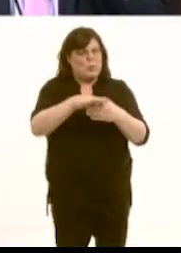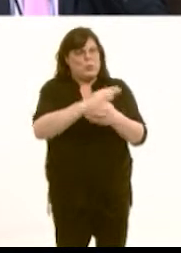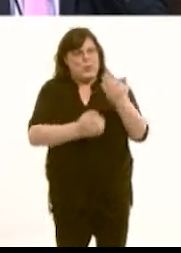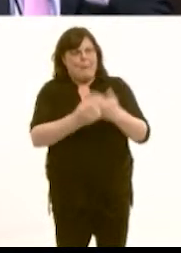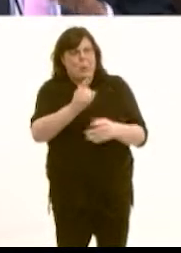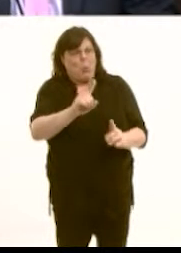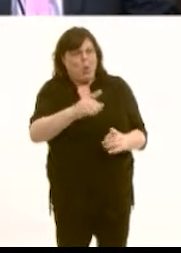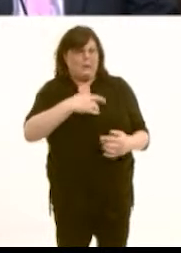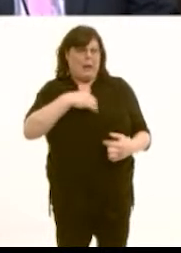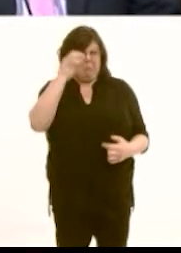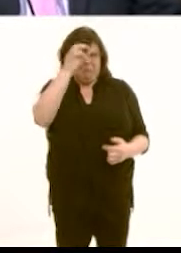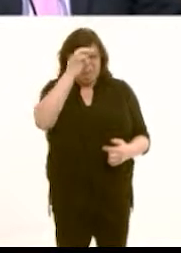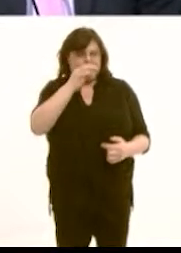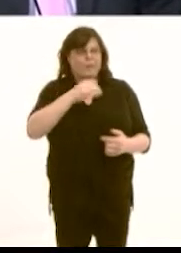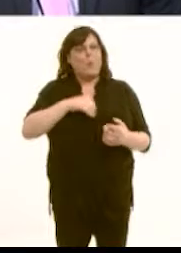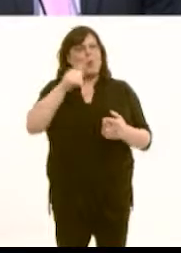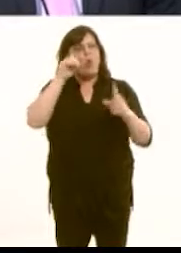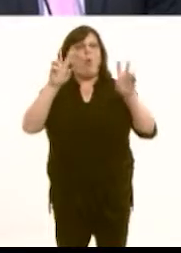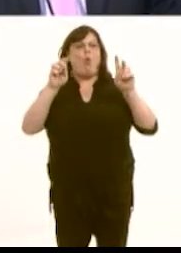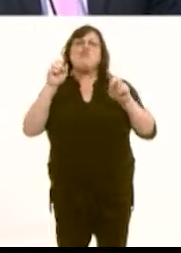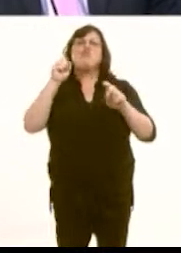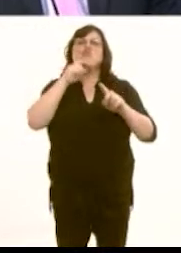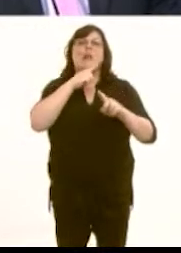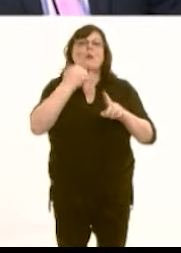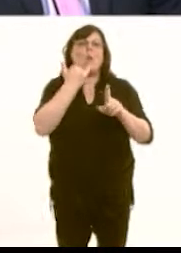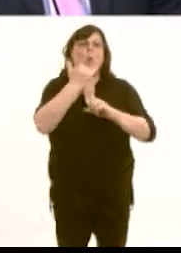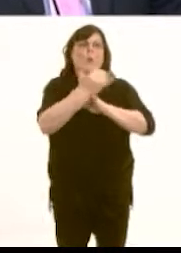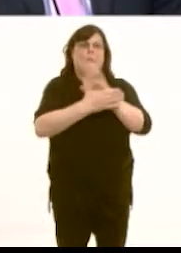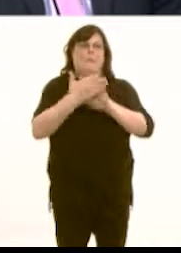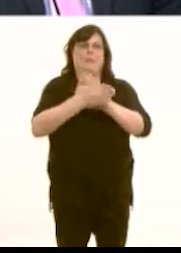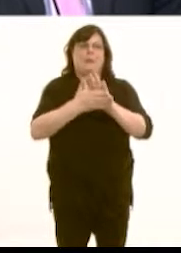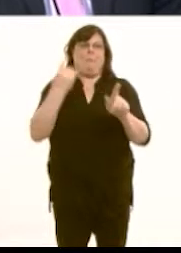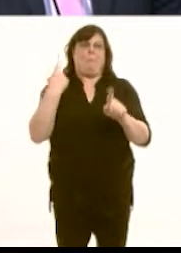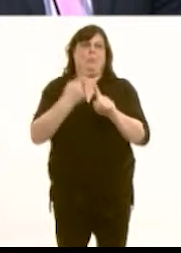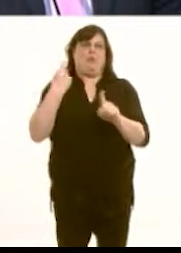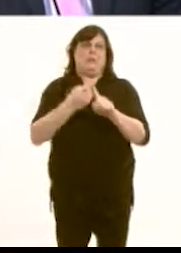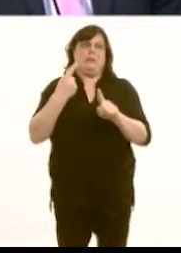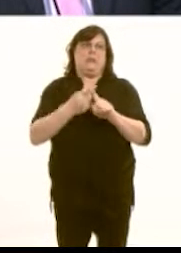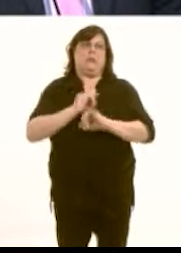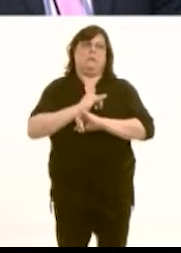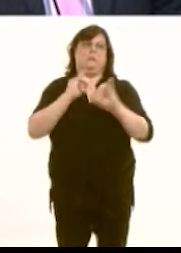We know that the red calls are designed for emergencies. I appreciate what the Member said about the lady being in pain, and we wouldnít want